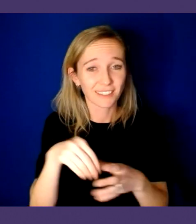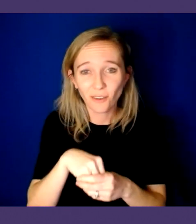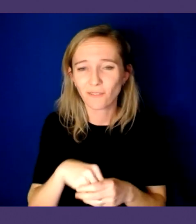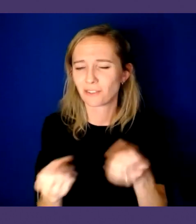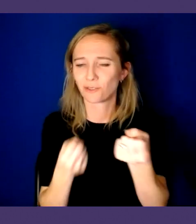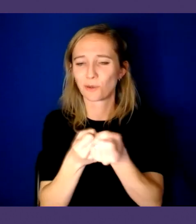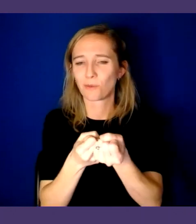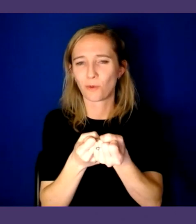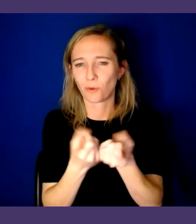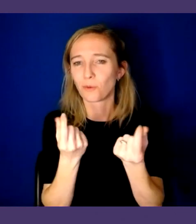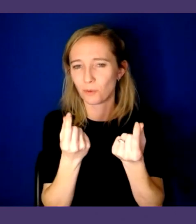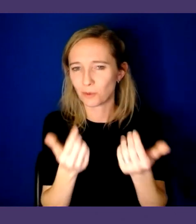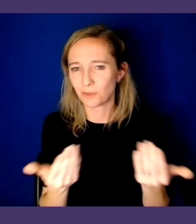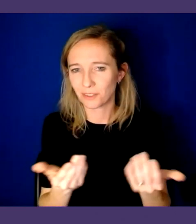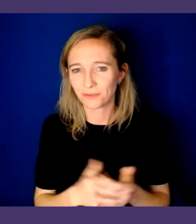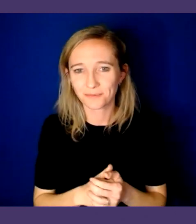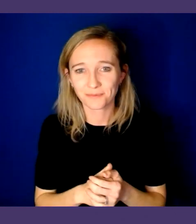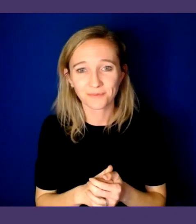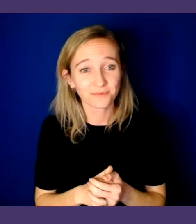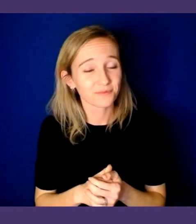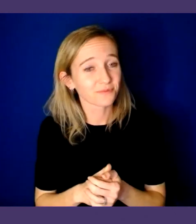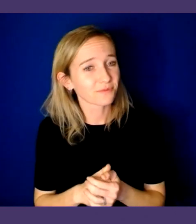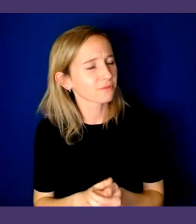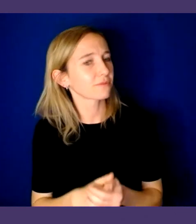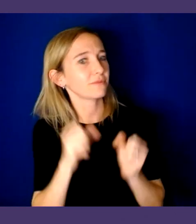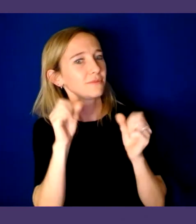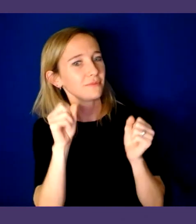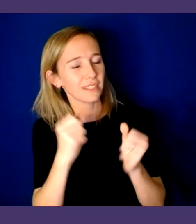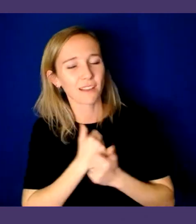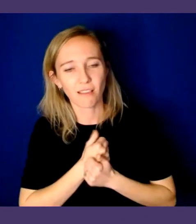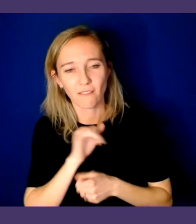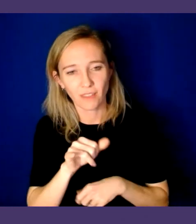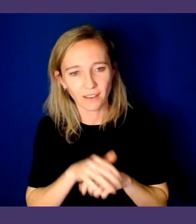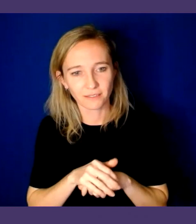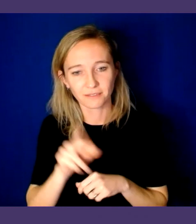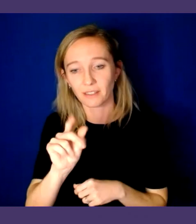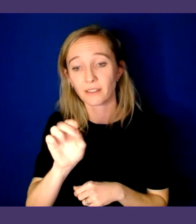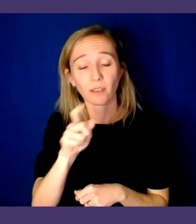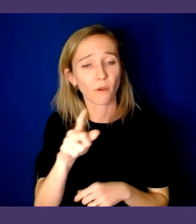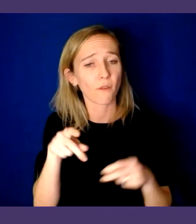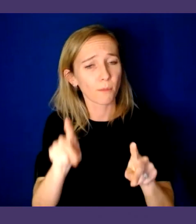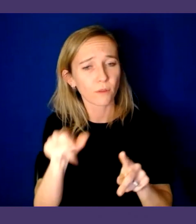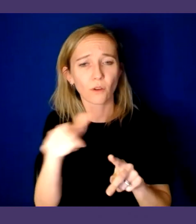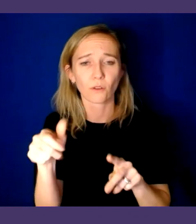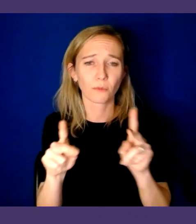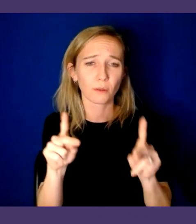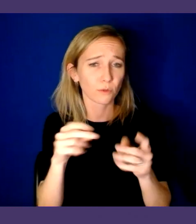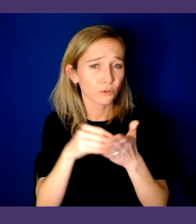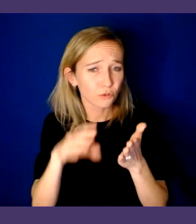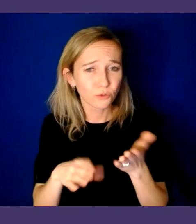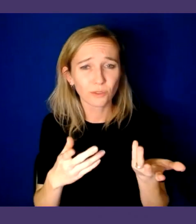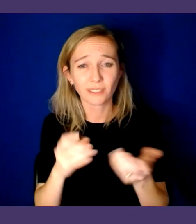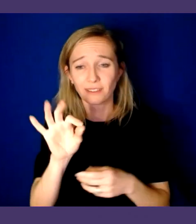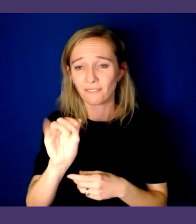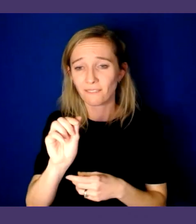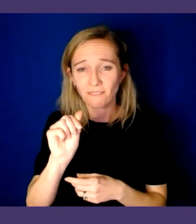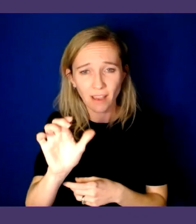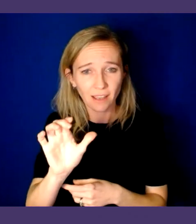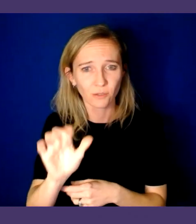Carie Fisher: That's amazing. I love that and I know Kate, you have opportunities for people who are students, faculty, and industry. Is that correct?